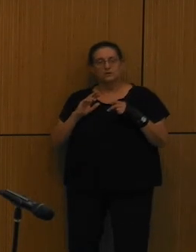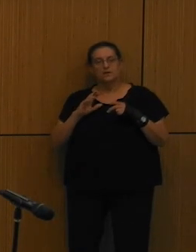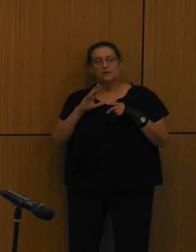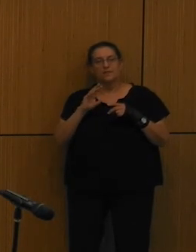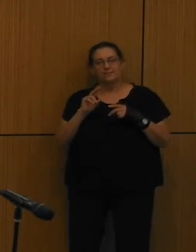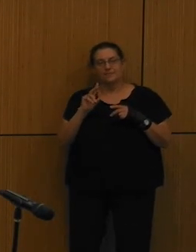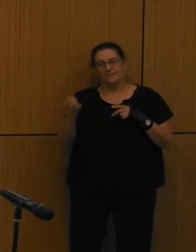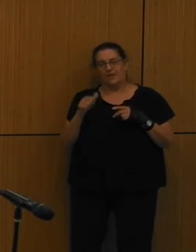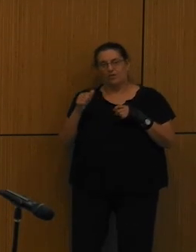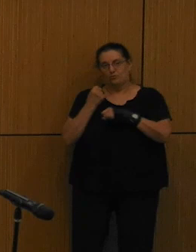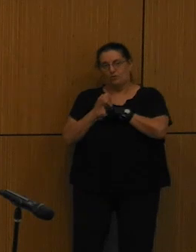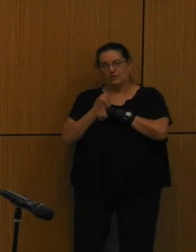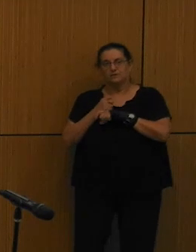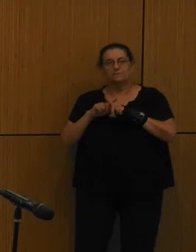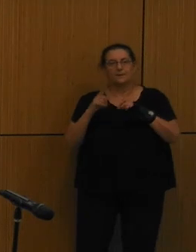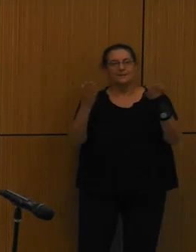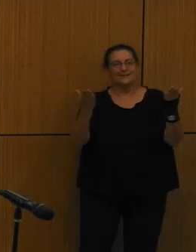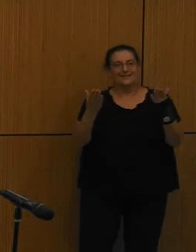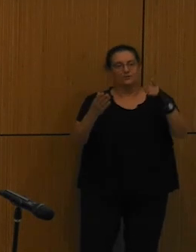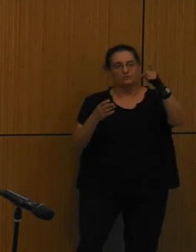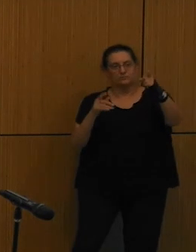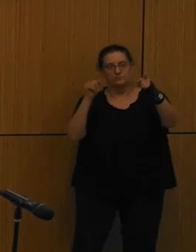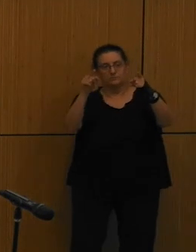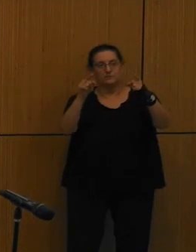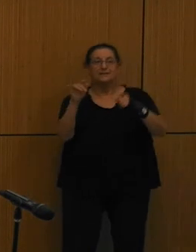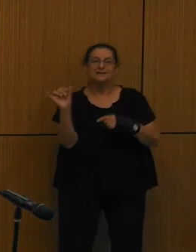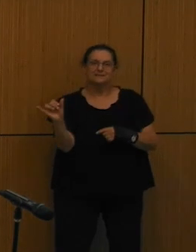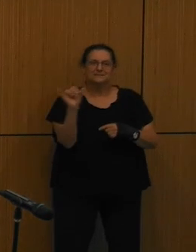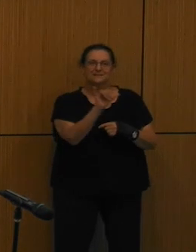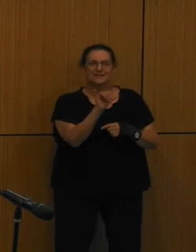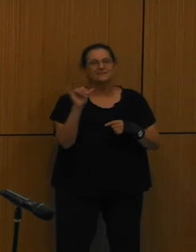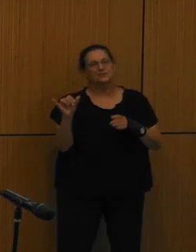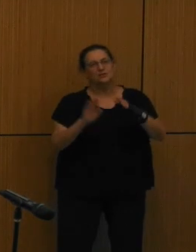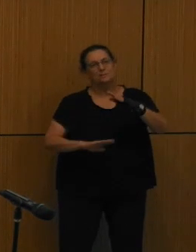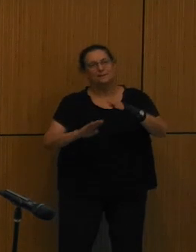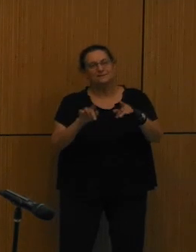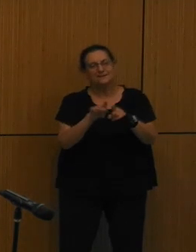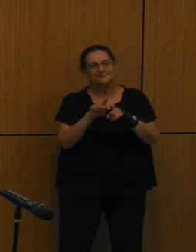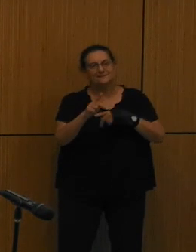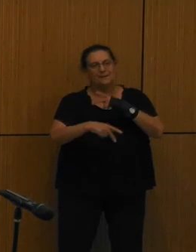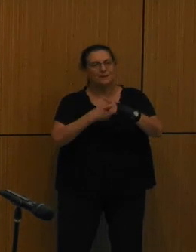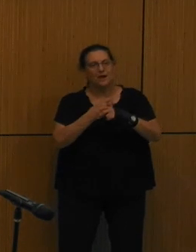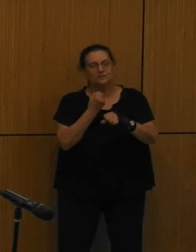And that's because this is this is essentially the same kind of rock. But this is a meteorite.